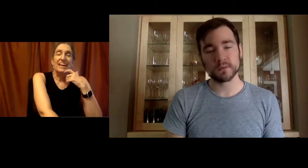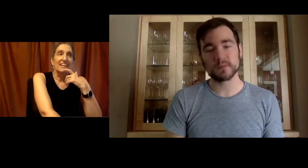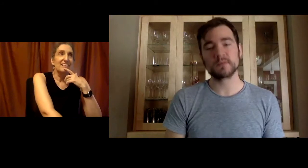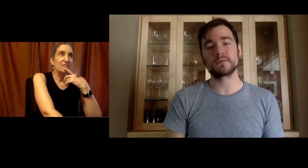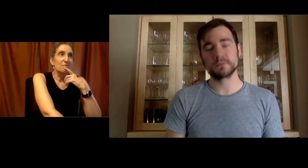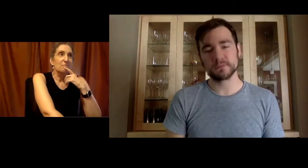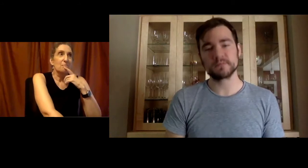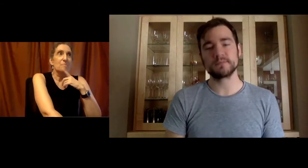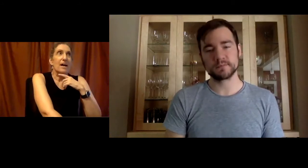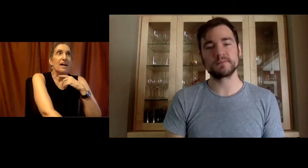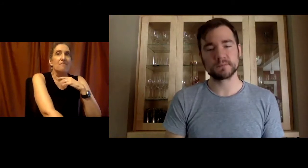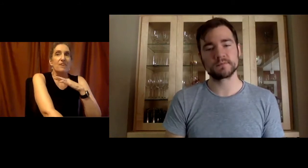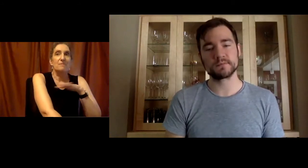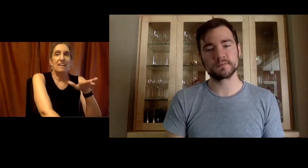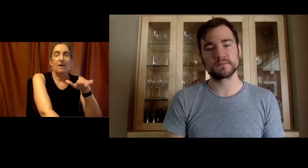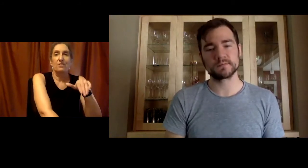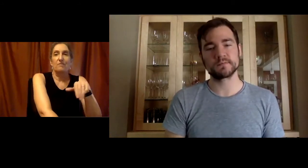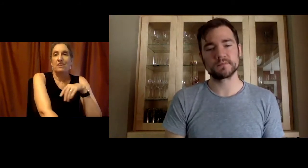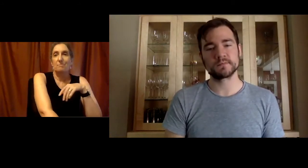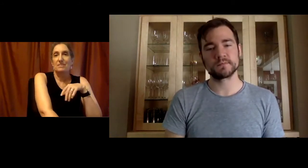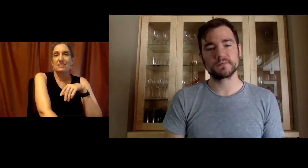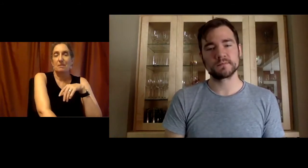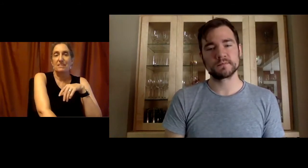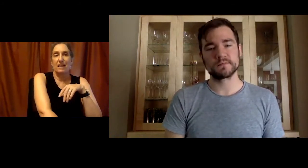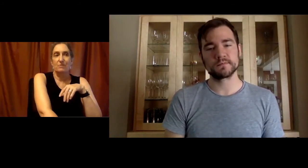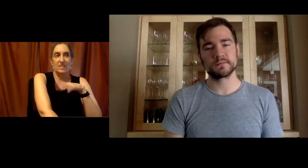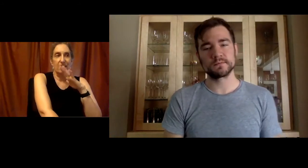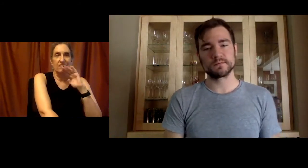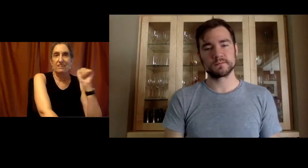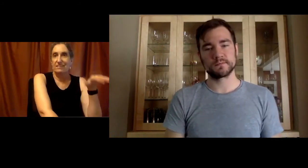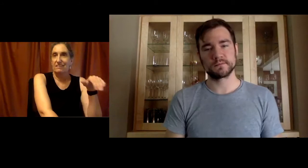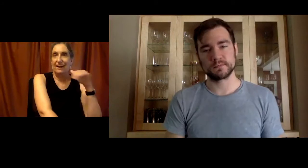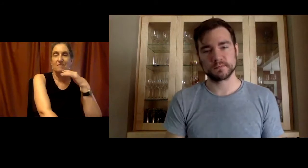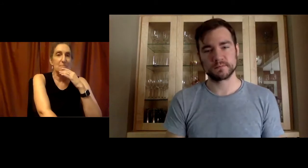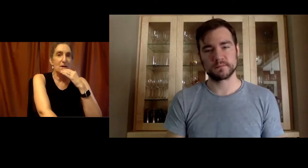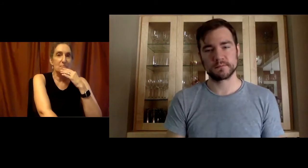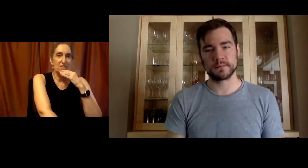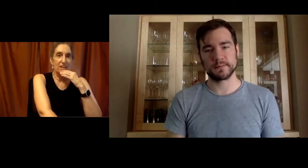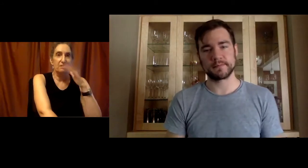and my family is out of the business now, my dad retired and my mom retired,